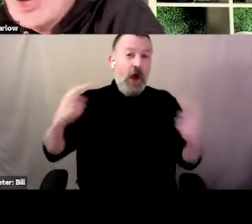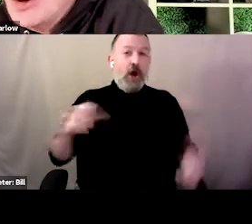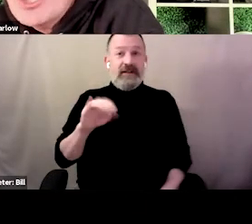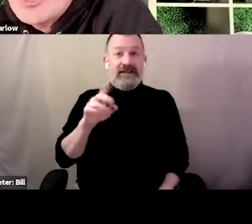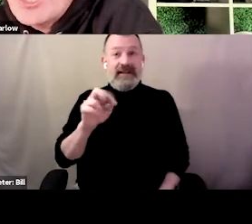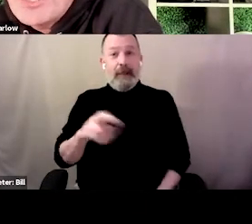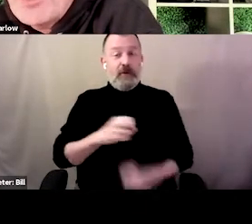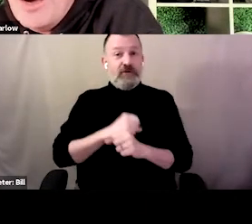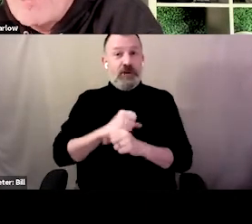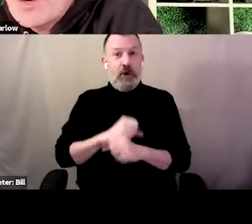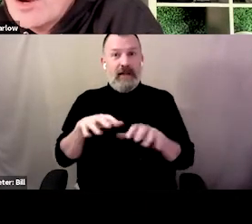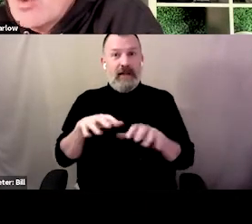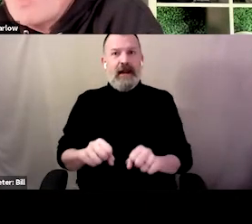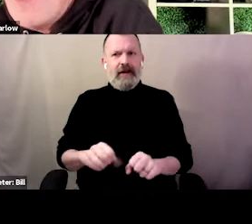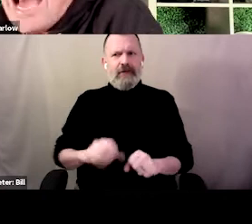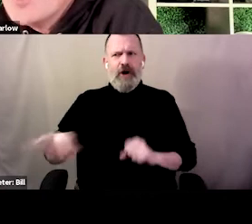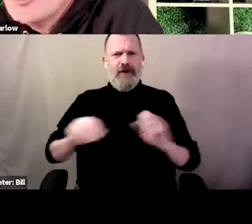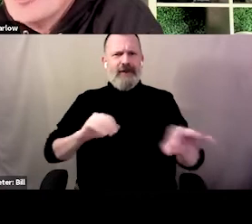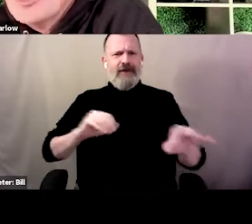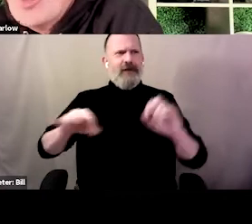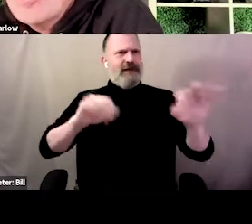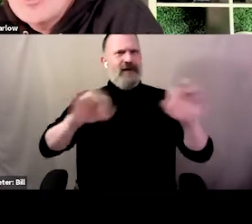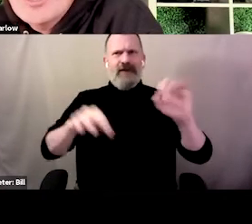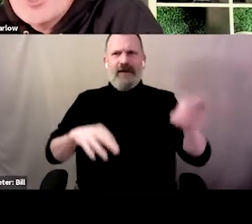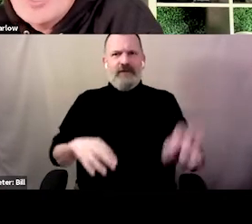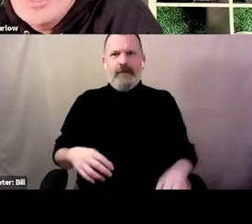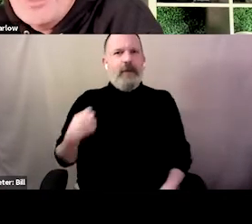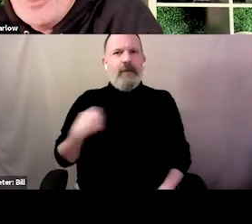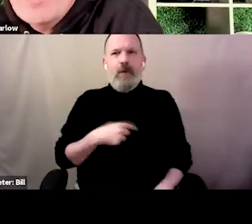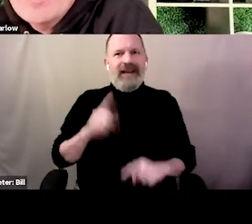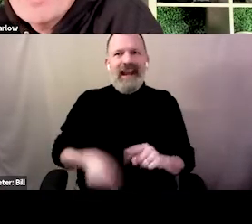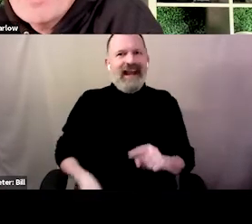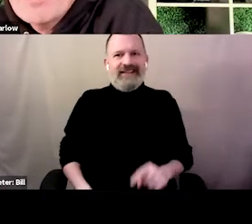You can just shut things off, we have absolutely no ability Rick Mislan: Off. Yeah, yeah.